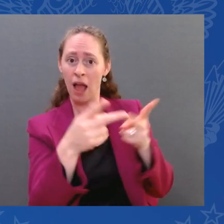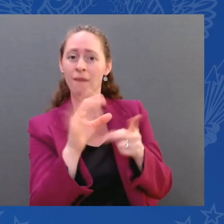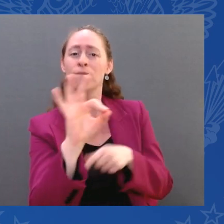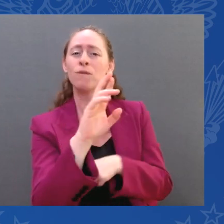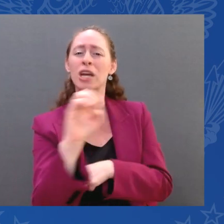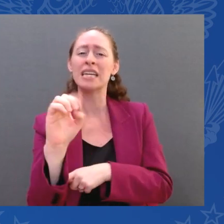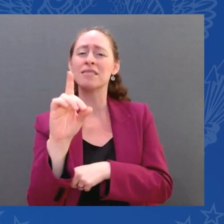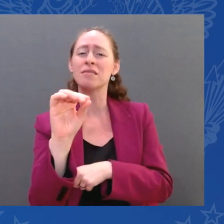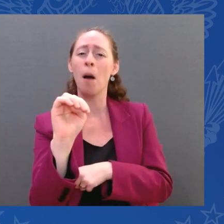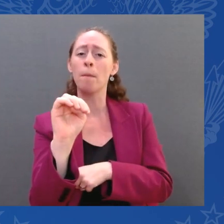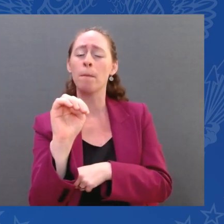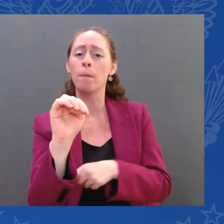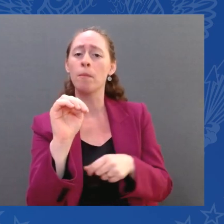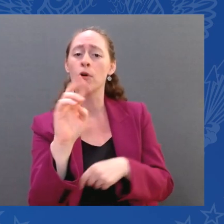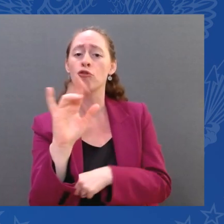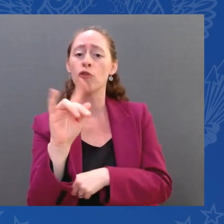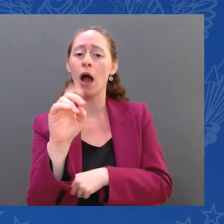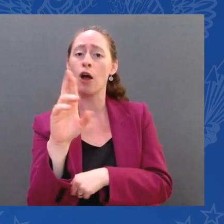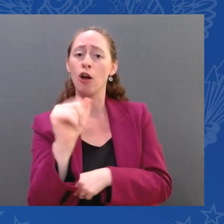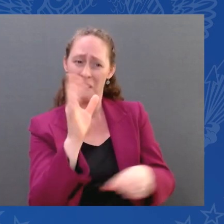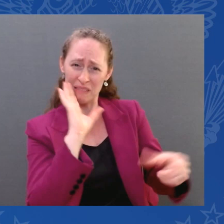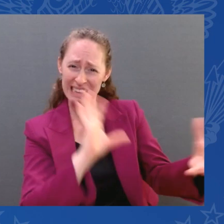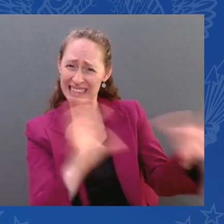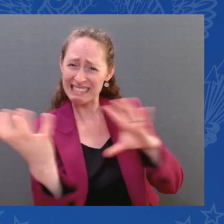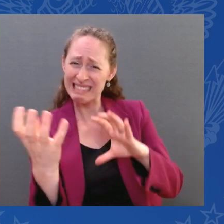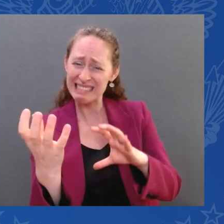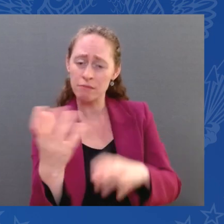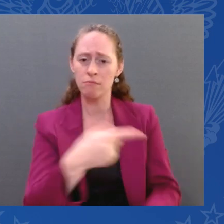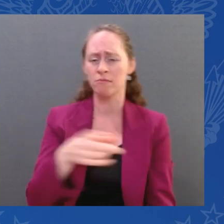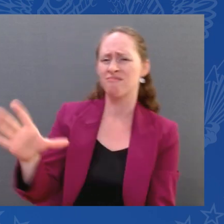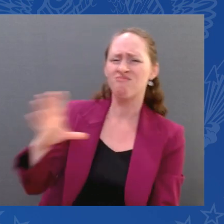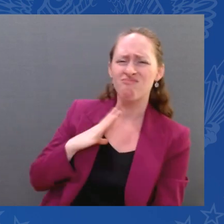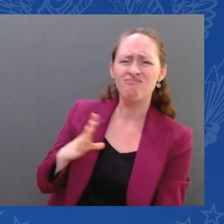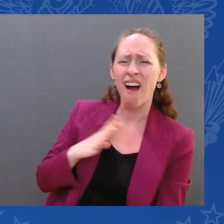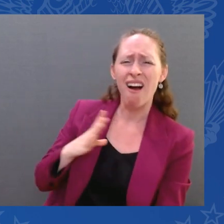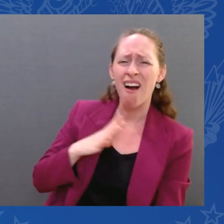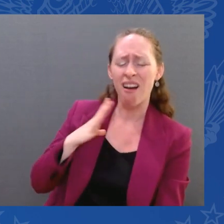We know someone will be killed, but we cannot. Nonviolence overcome nonviolence.